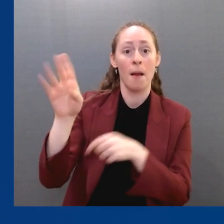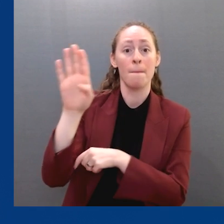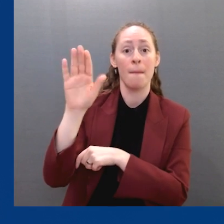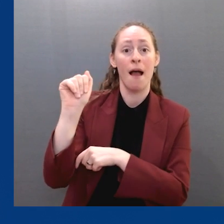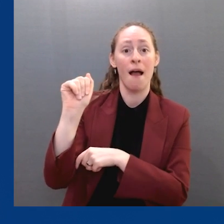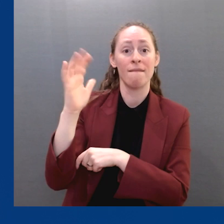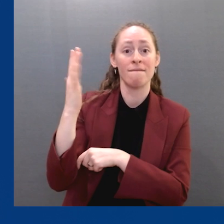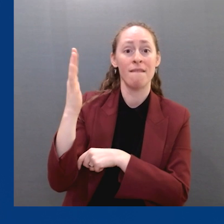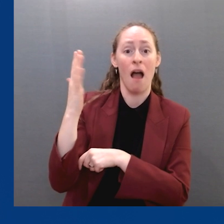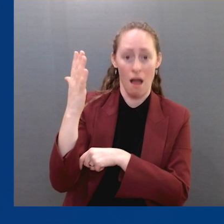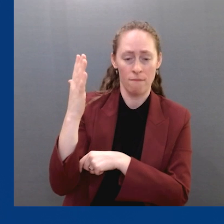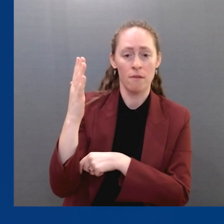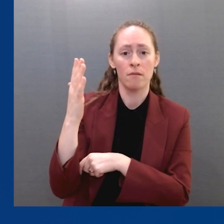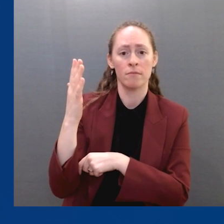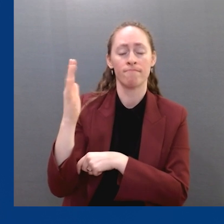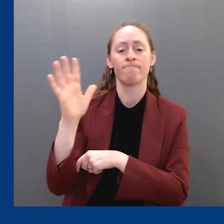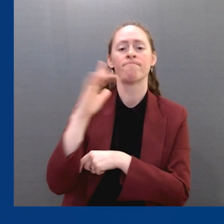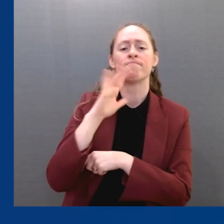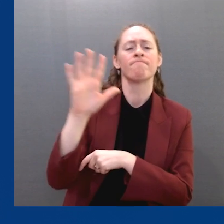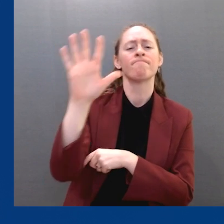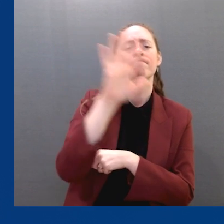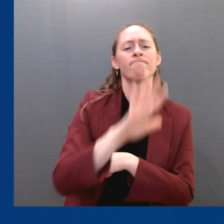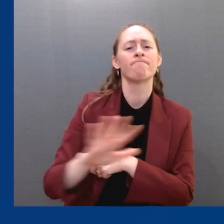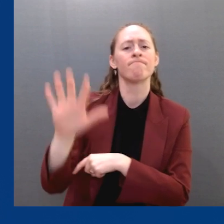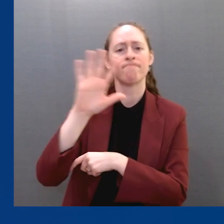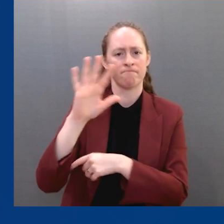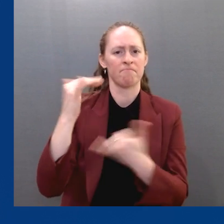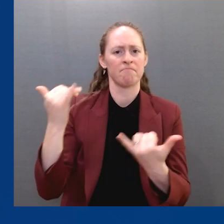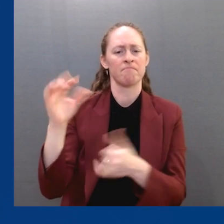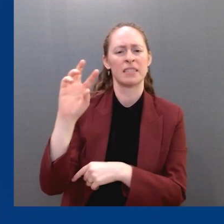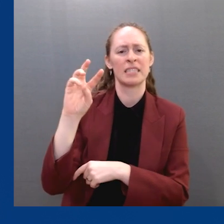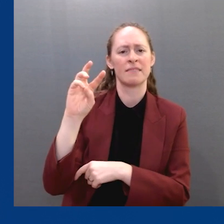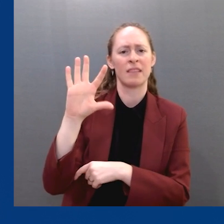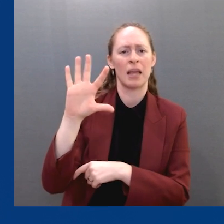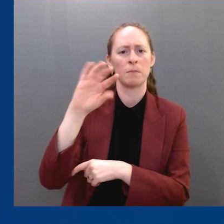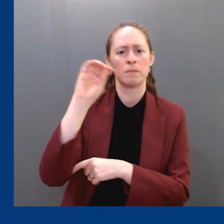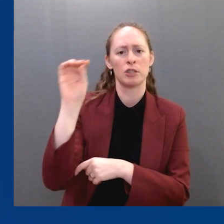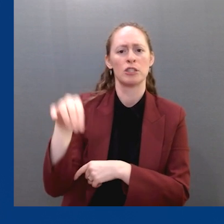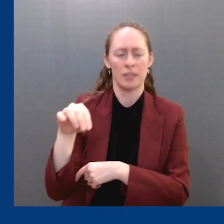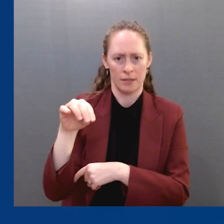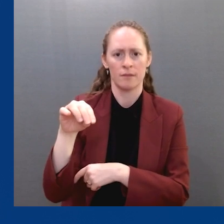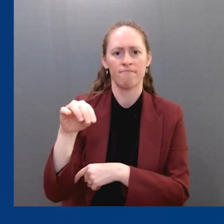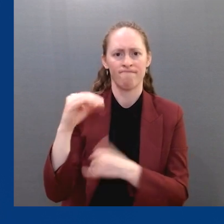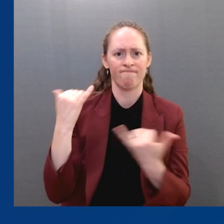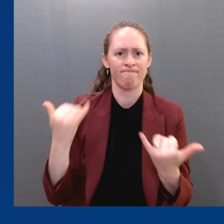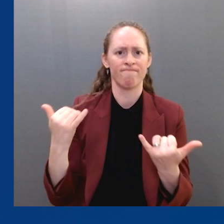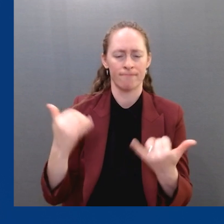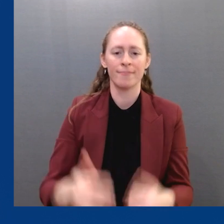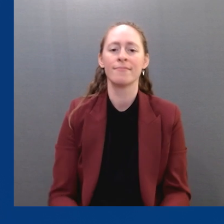65 percent of circulating variants and B A4 is predicted to represent 16 percent.